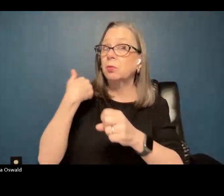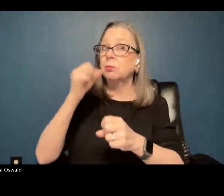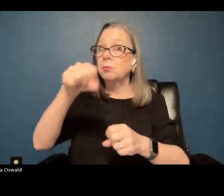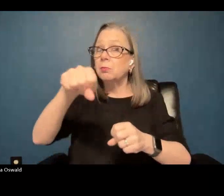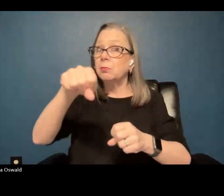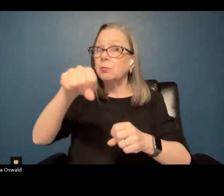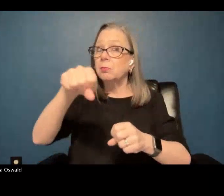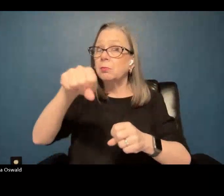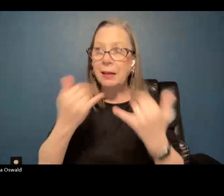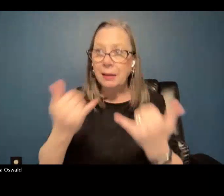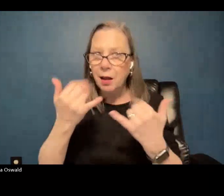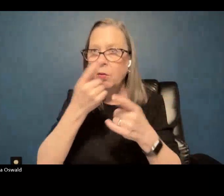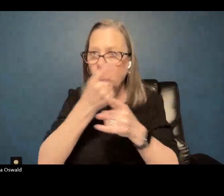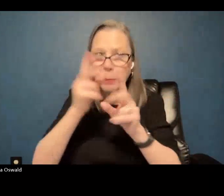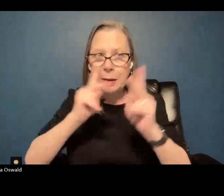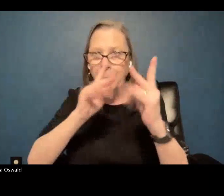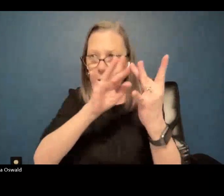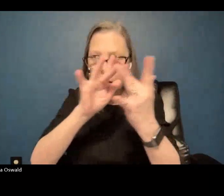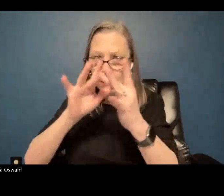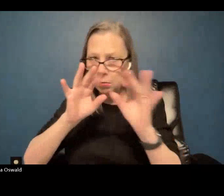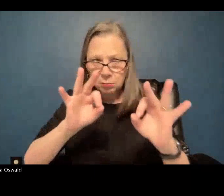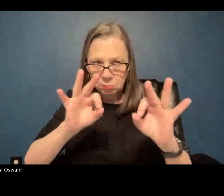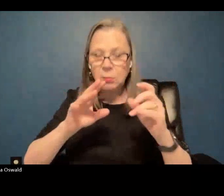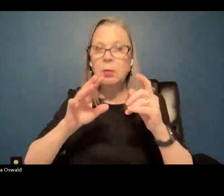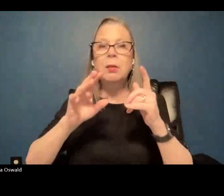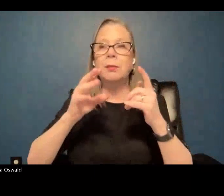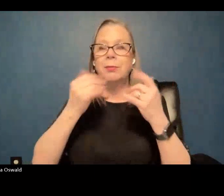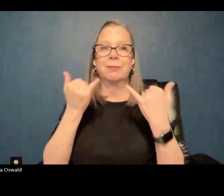But now we need to continue to move this forward in a very large way.